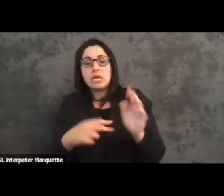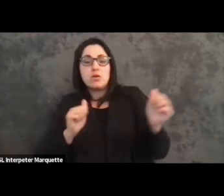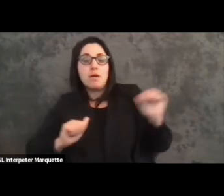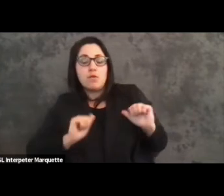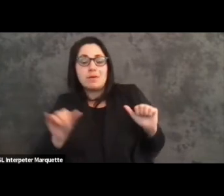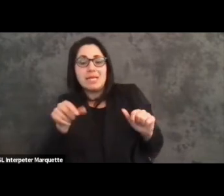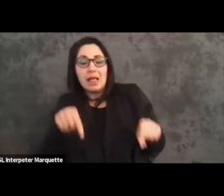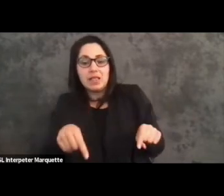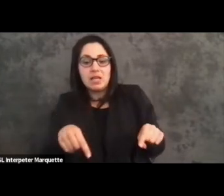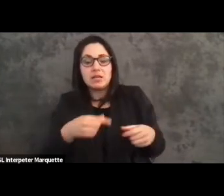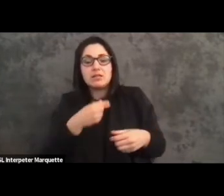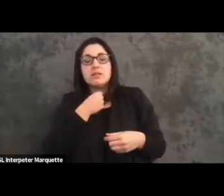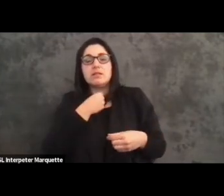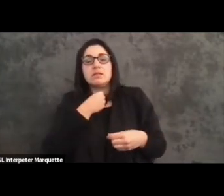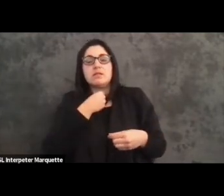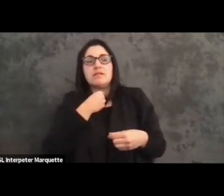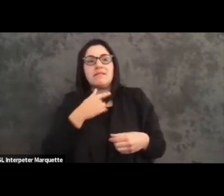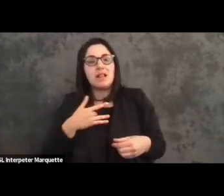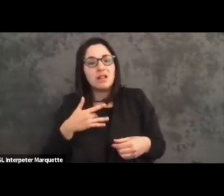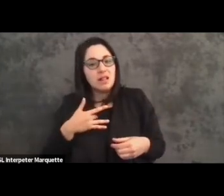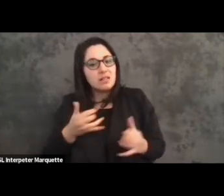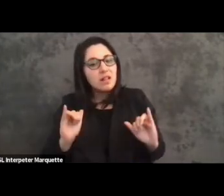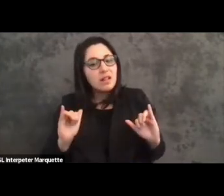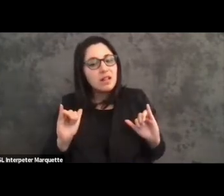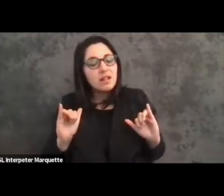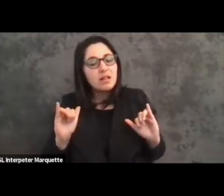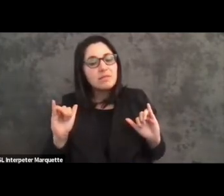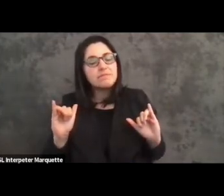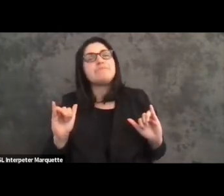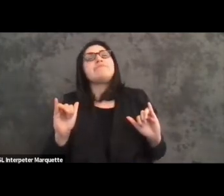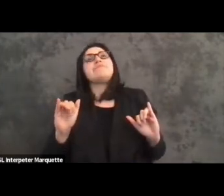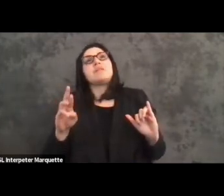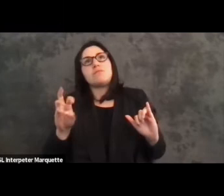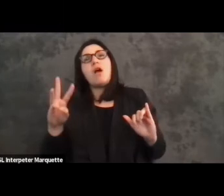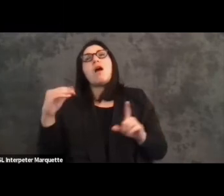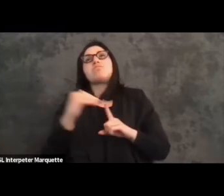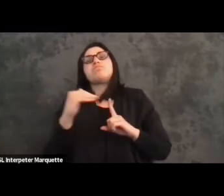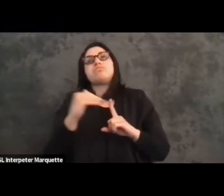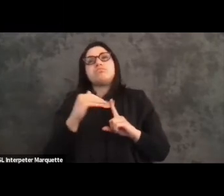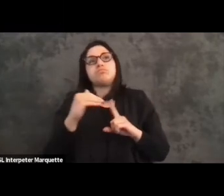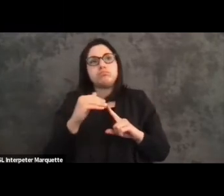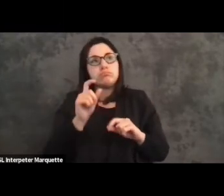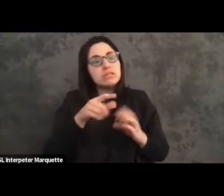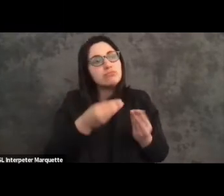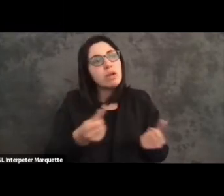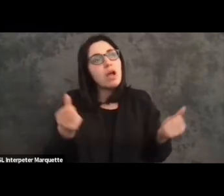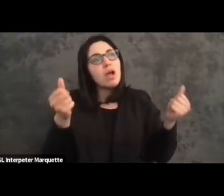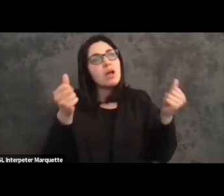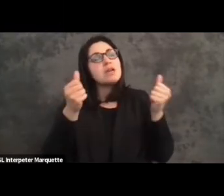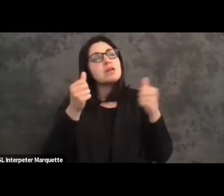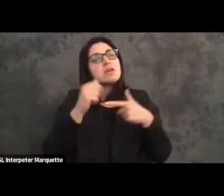when I talk for too long or get run down, the sore throats are still here. They